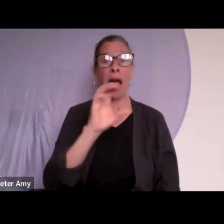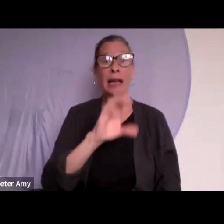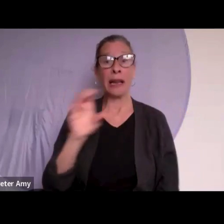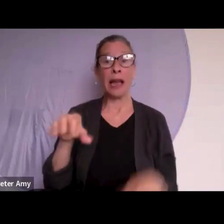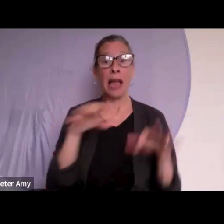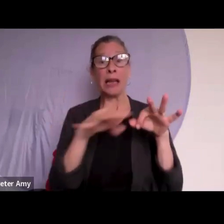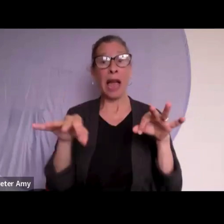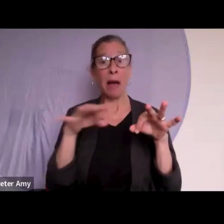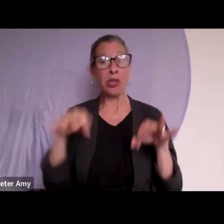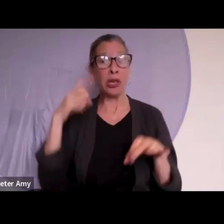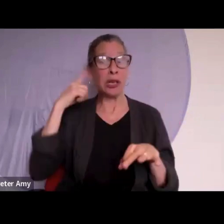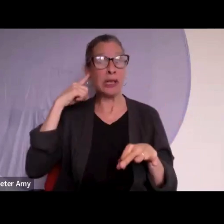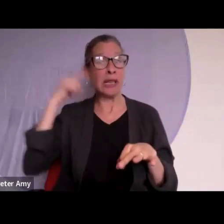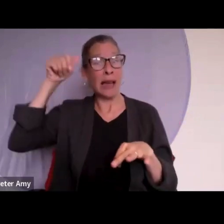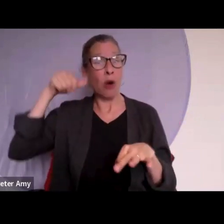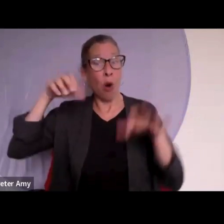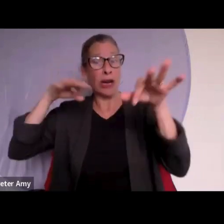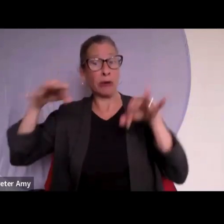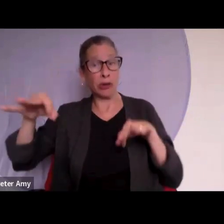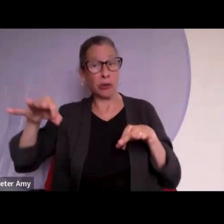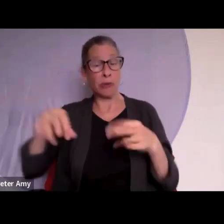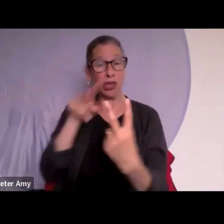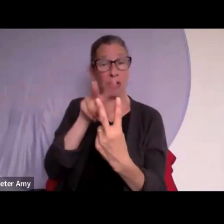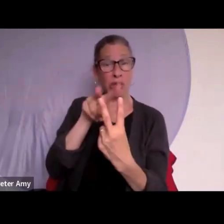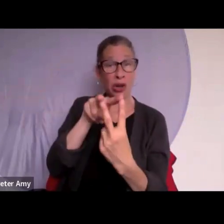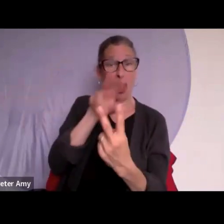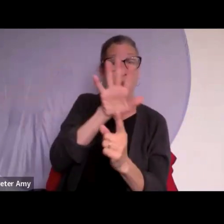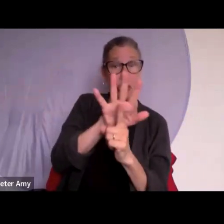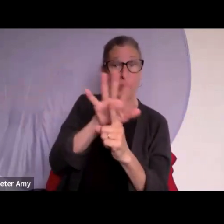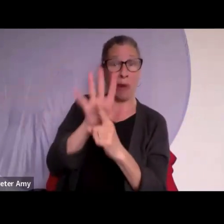those are the two popular ones. I want to say that,